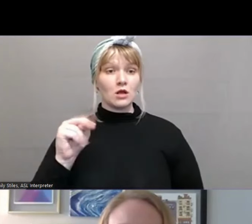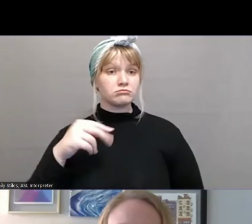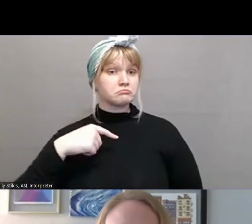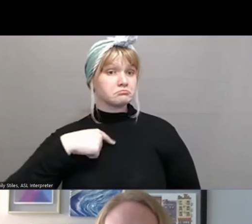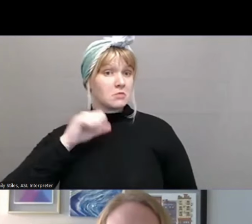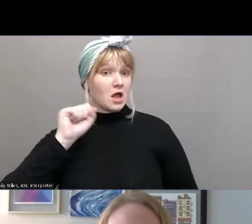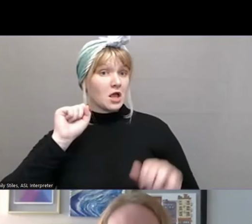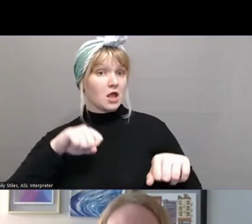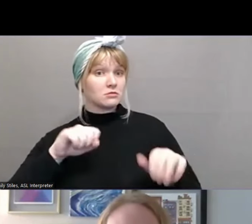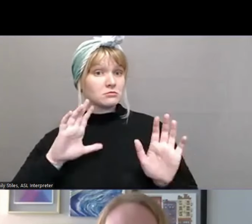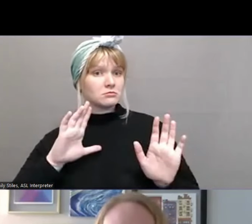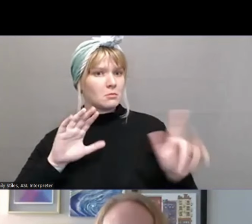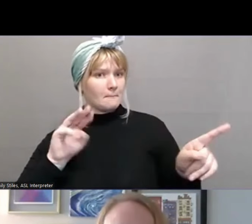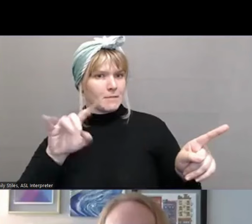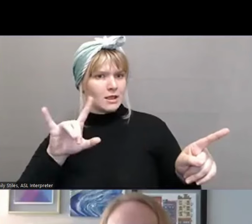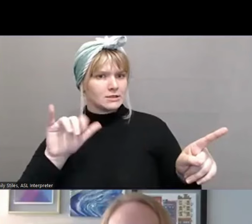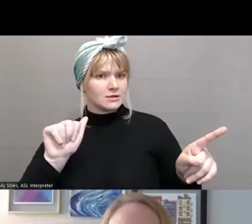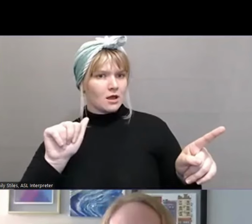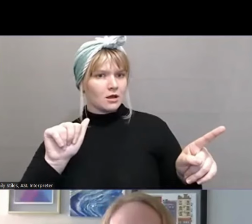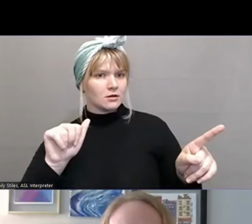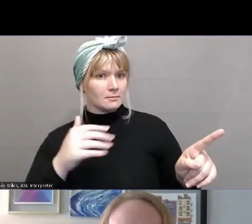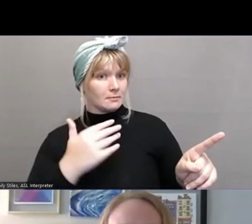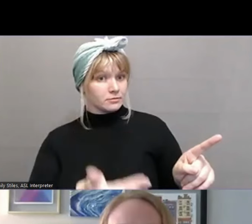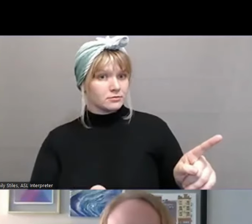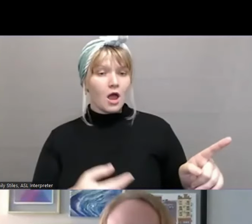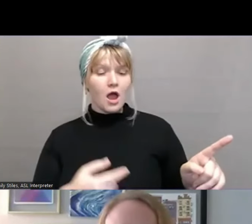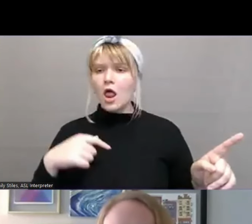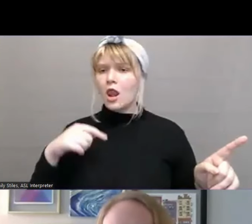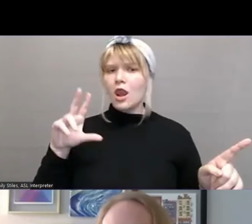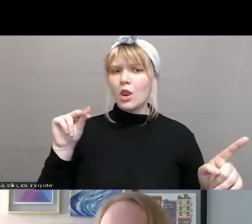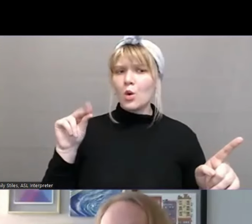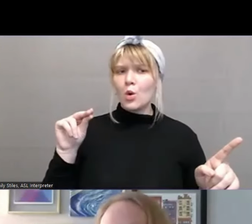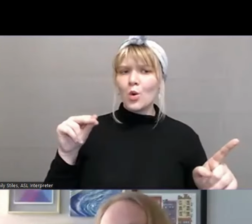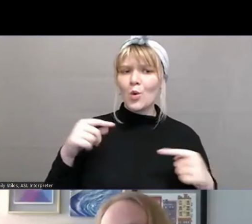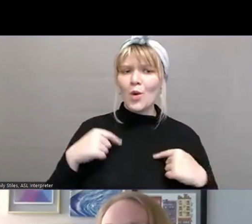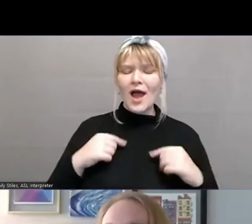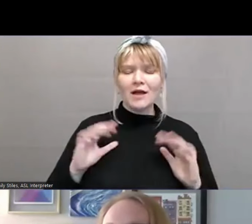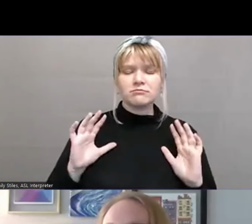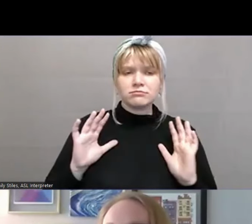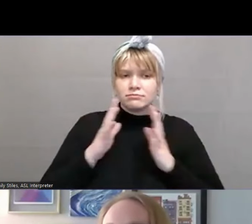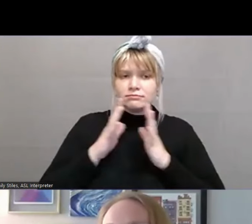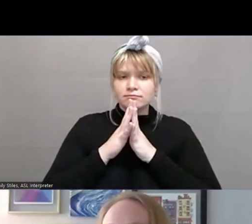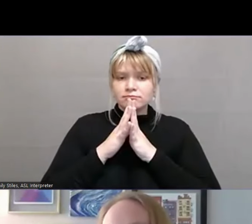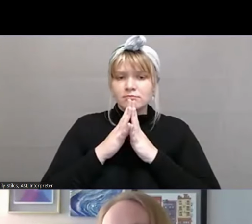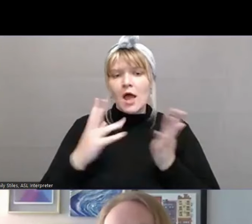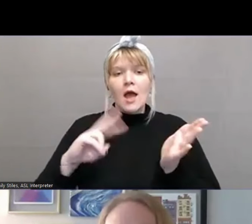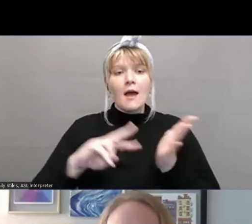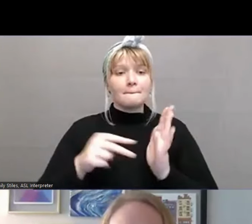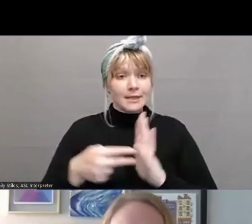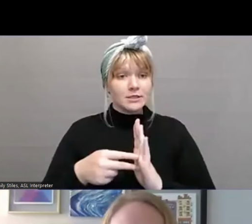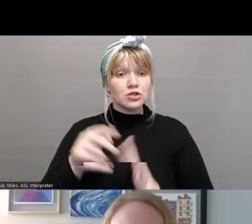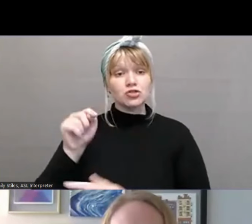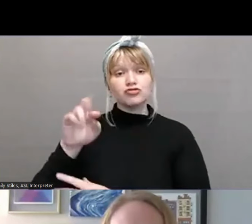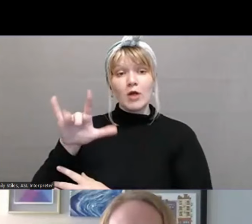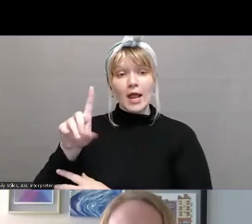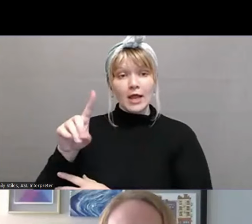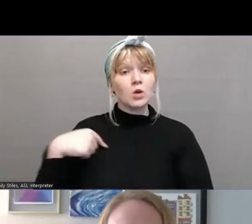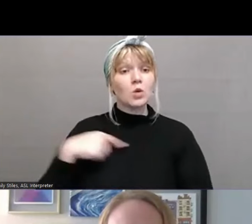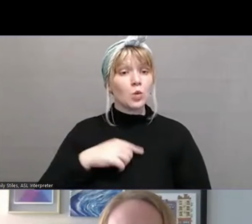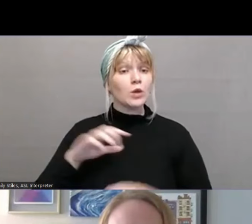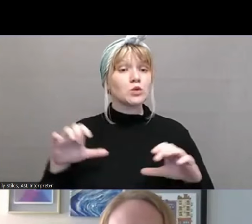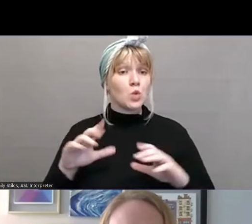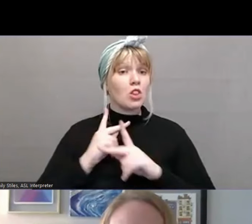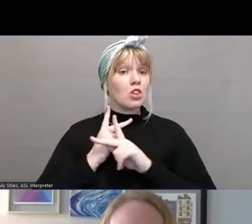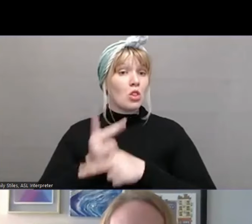I mean as far as TRAID, we do loan certain types of devices to people